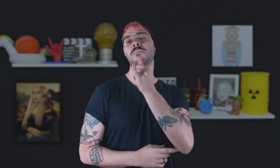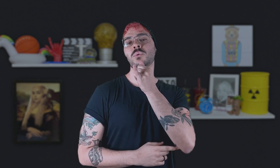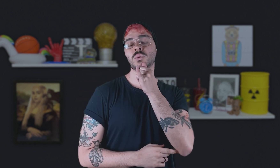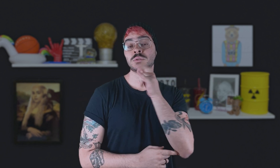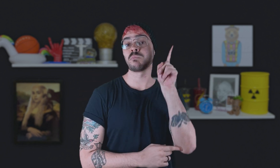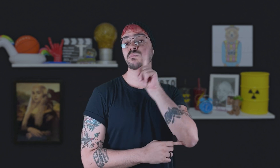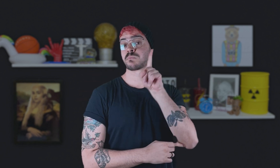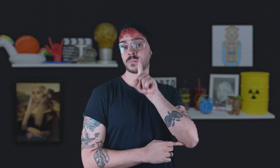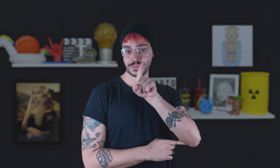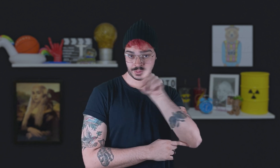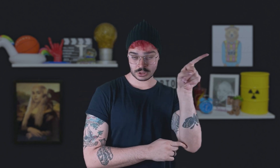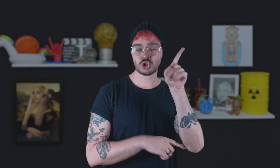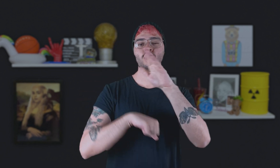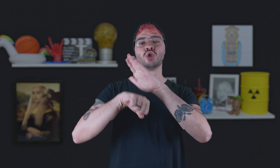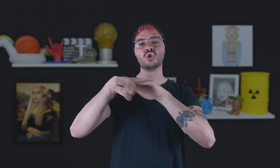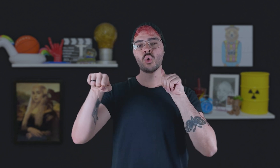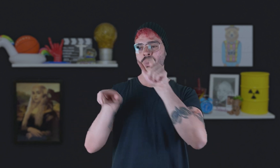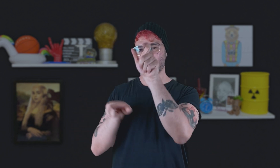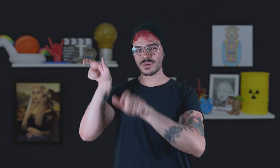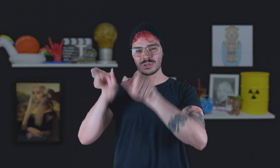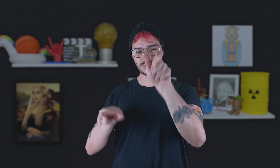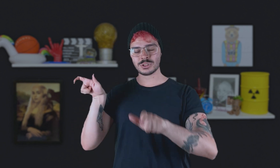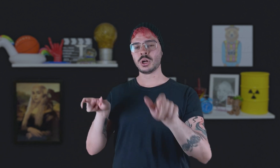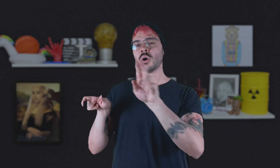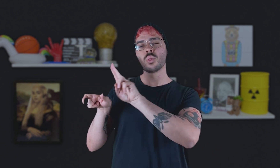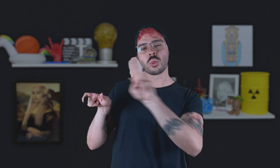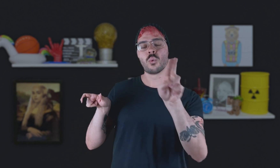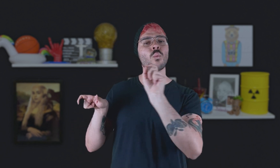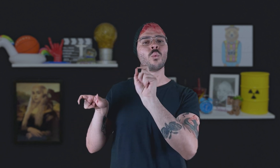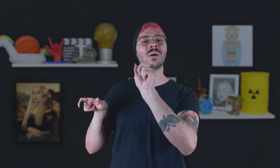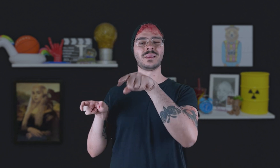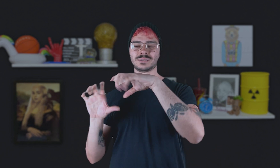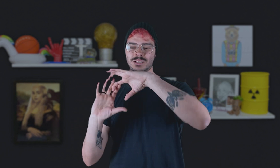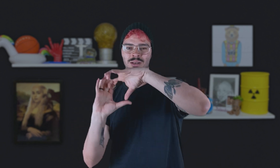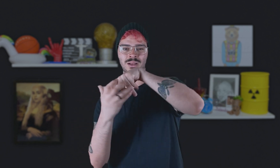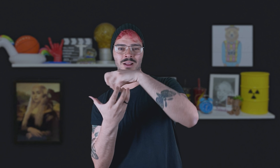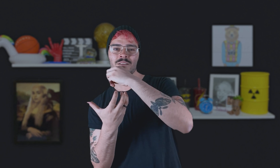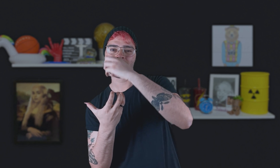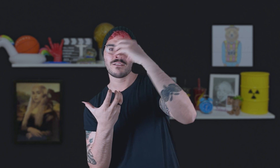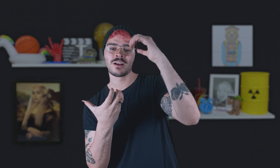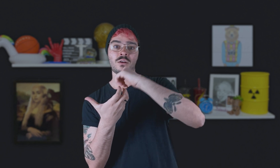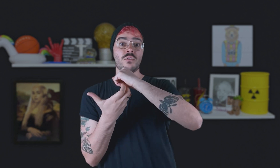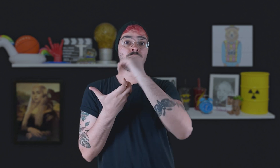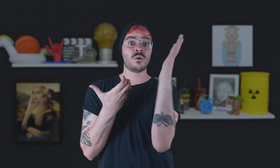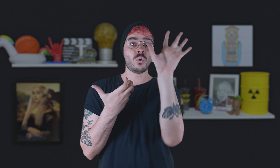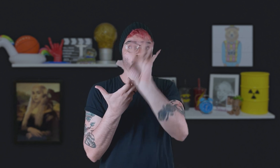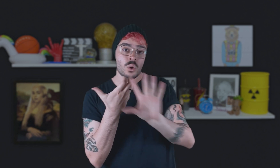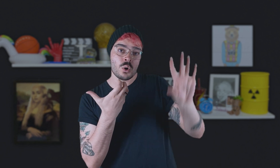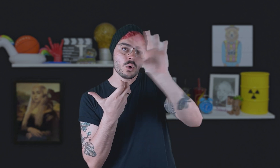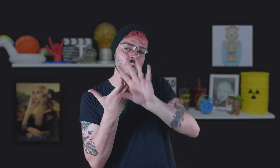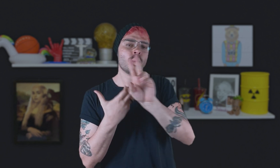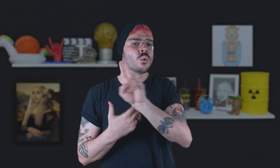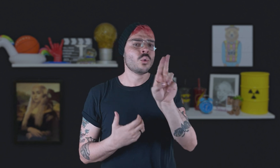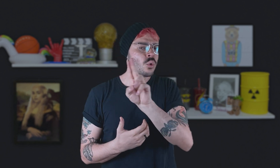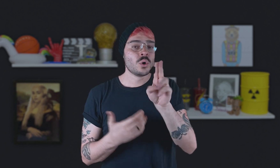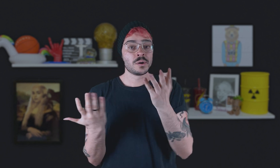For example, the USA calls people space travelers